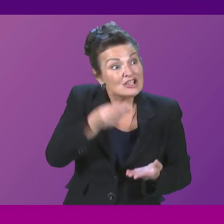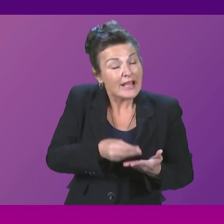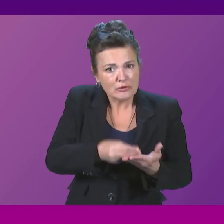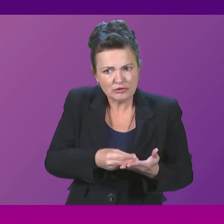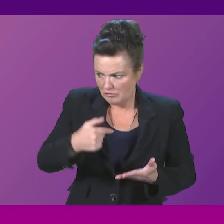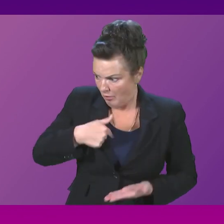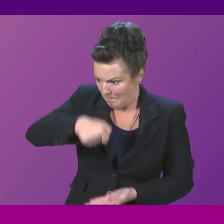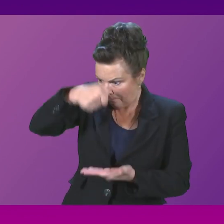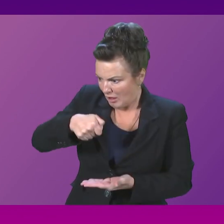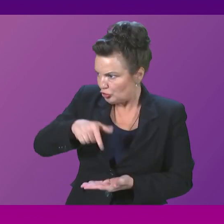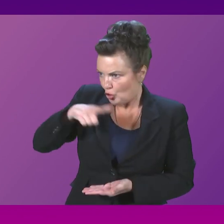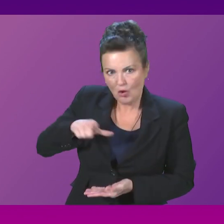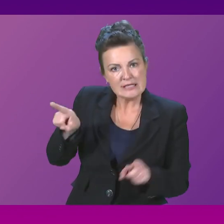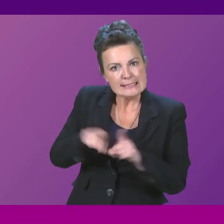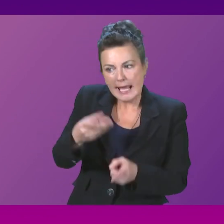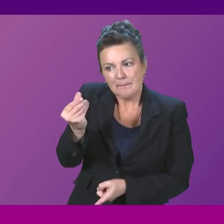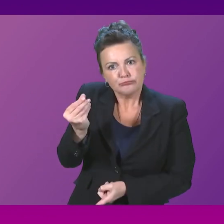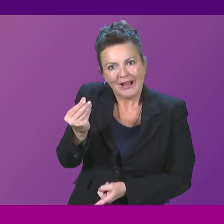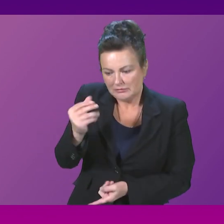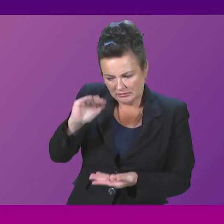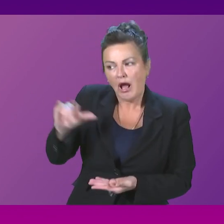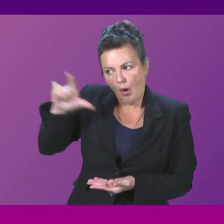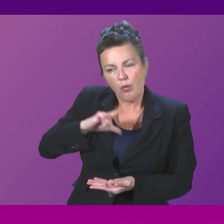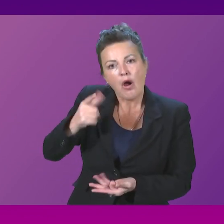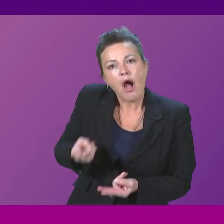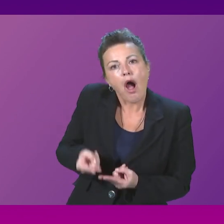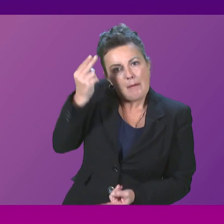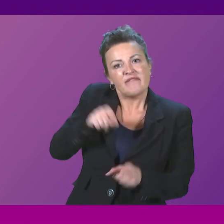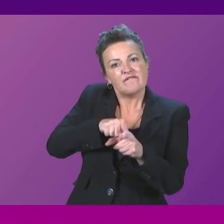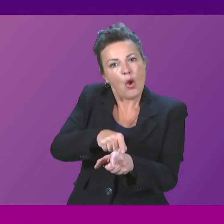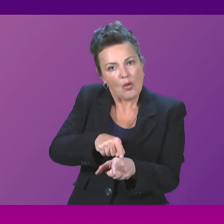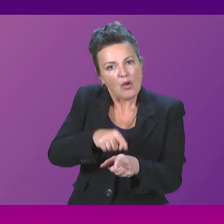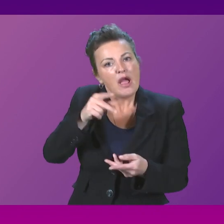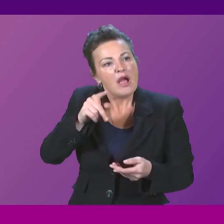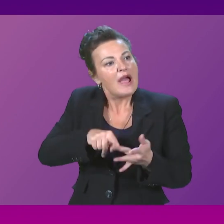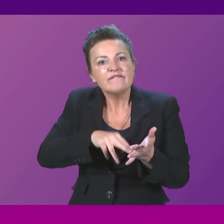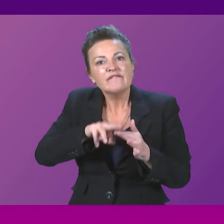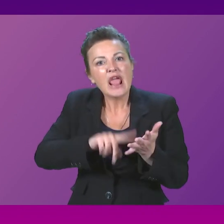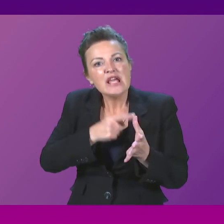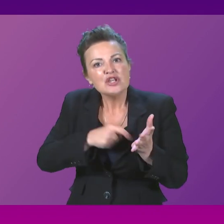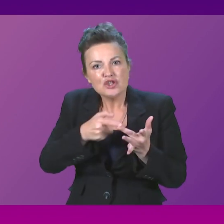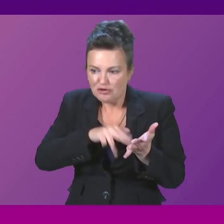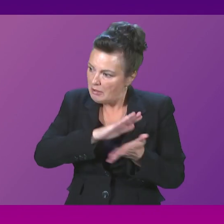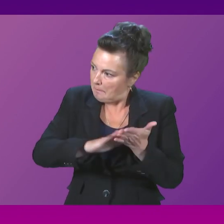so that we can pass those on to public services. I certainly hope that that is what we will get from the United Kingdom Government, but